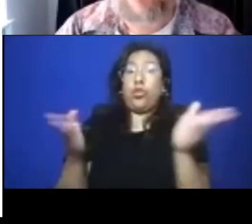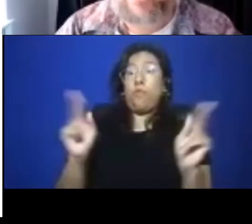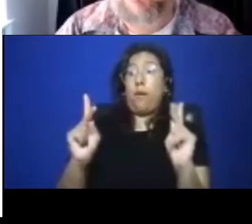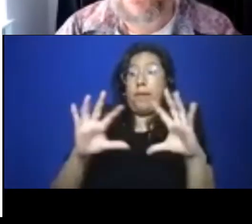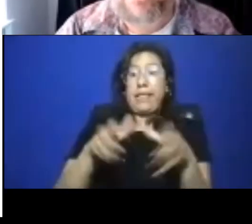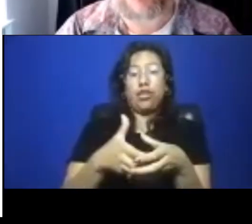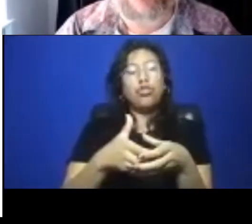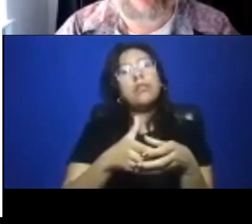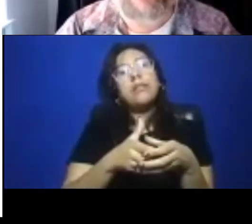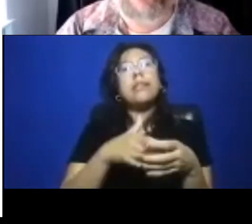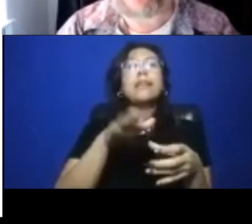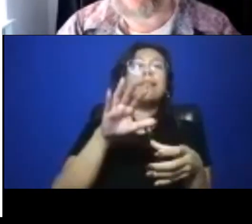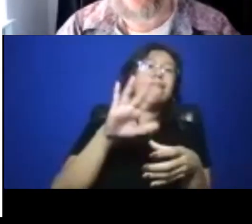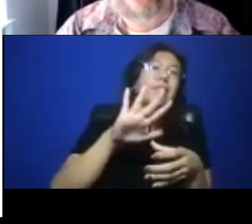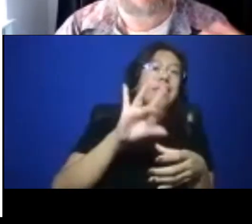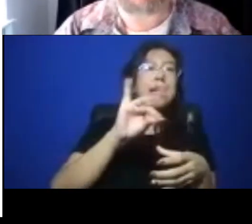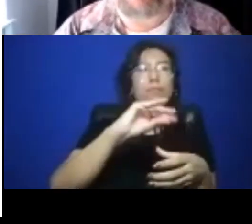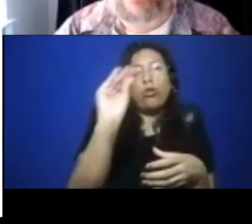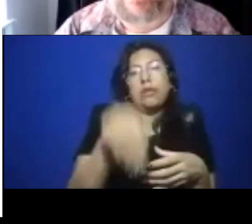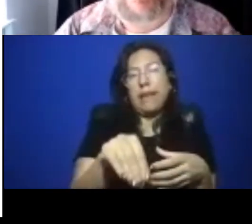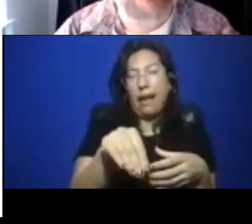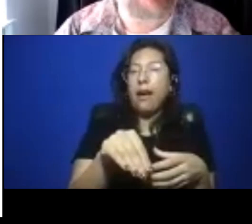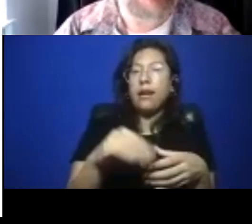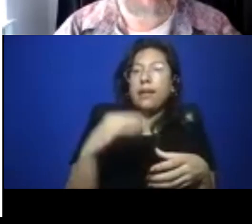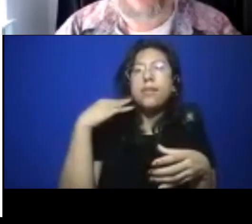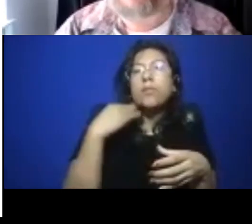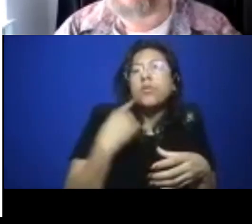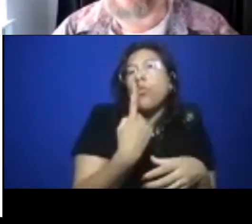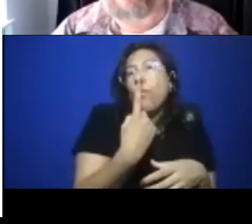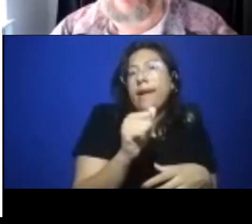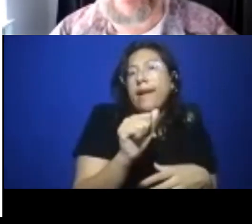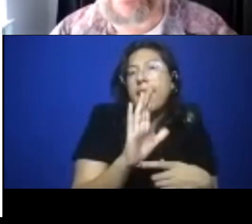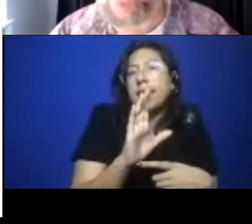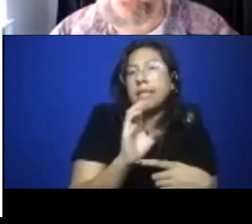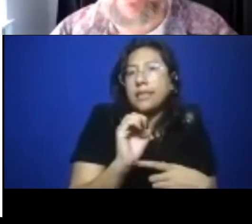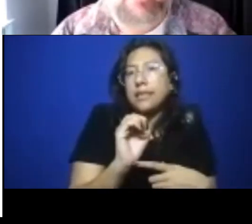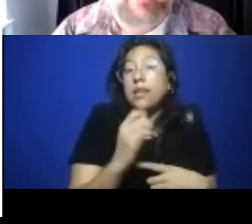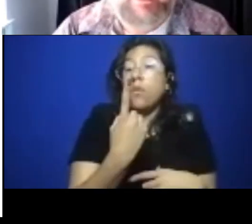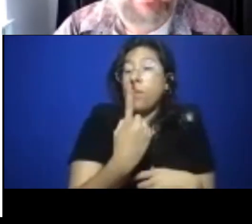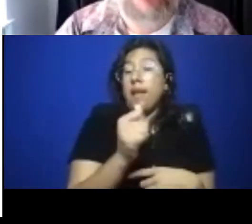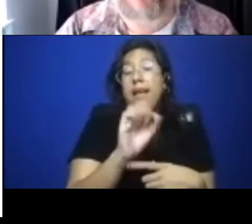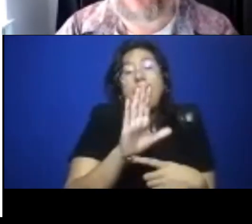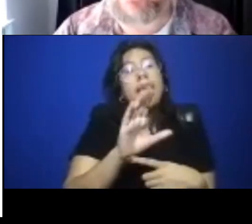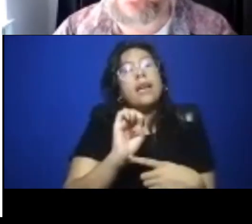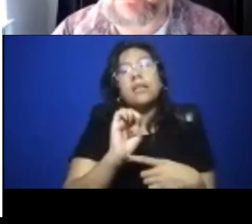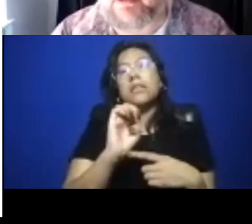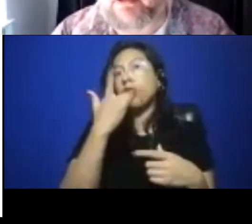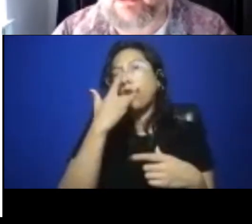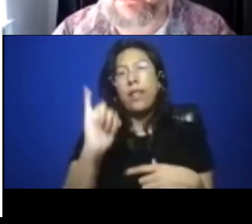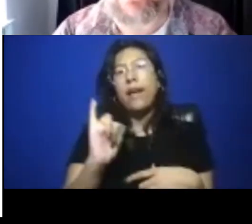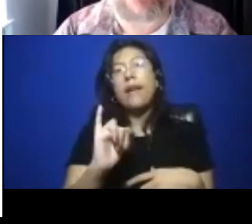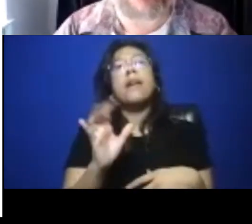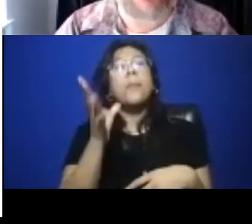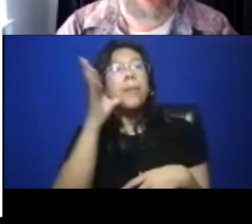58% of folks have experienced one ACE. And one ACE could be that their parent use alcohol or drugs